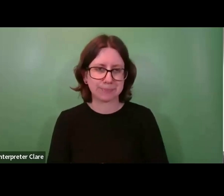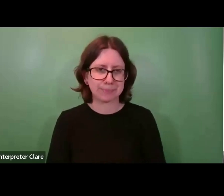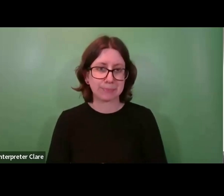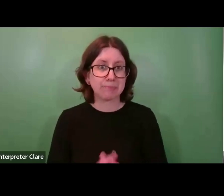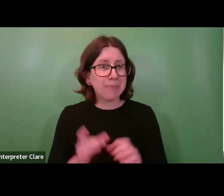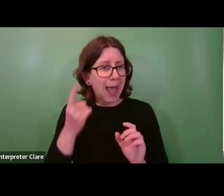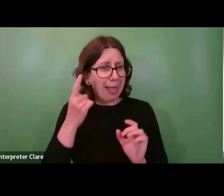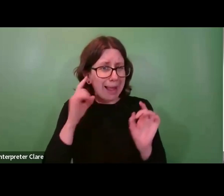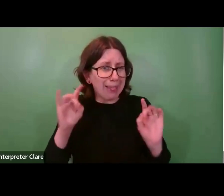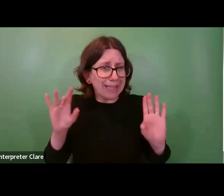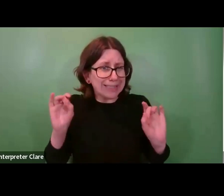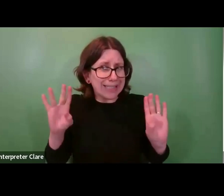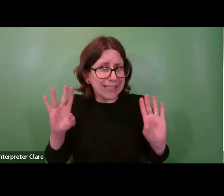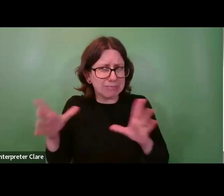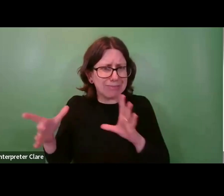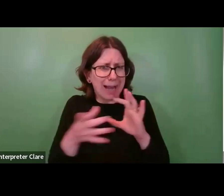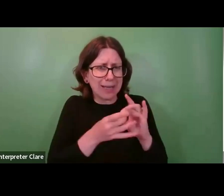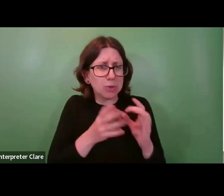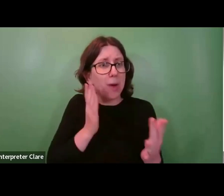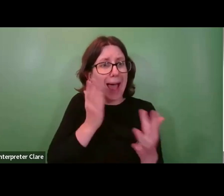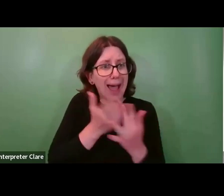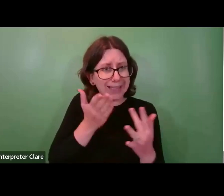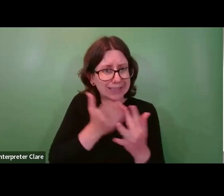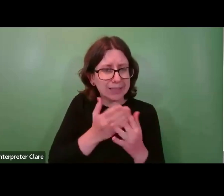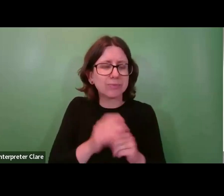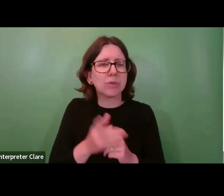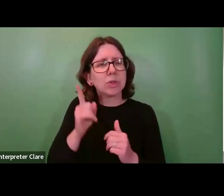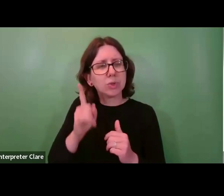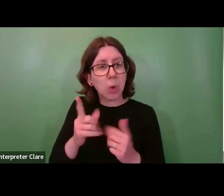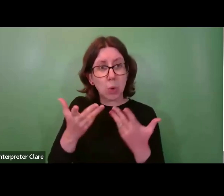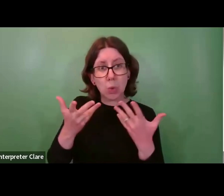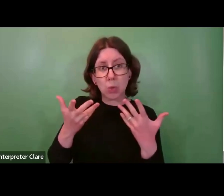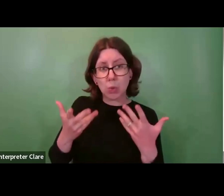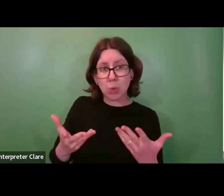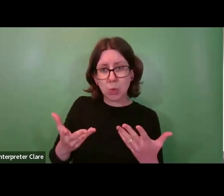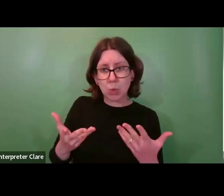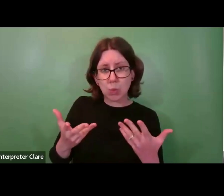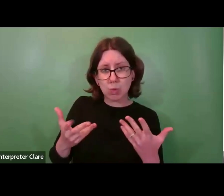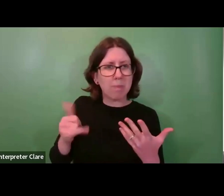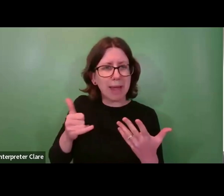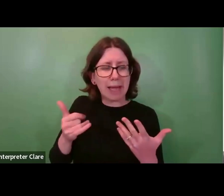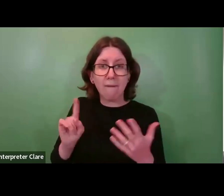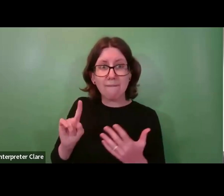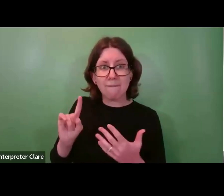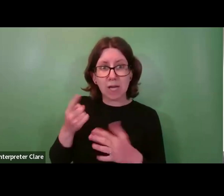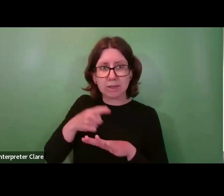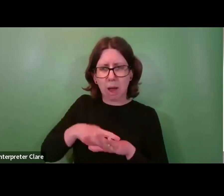I think that's everything access-wise. So just to give you a bit of context for those of you who might not be familiar with the Disabled Leaders Network,